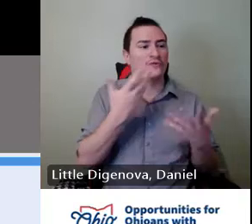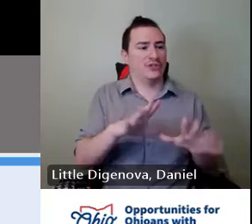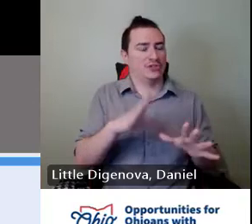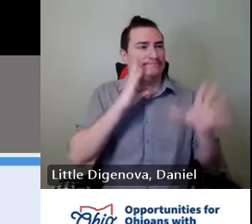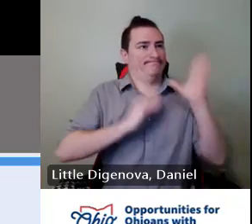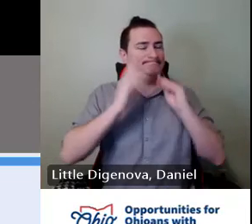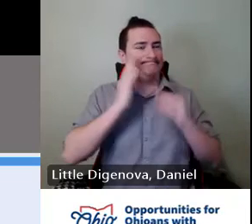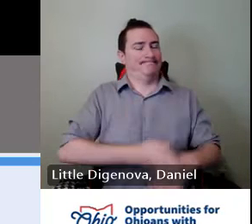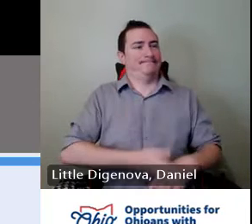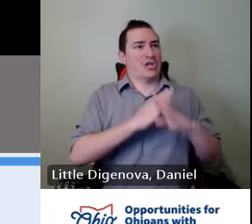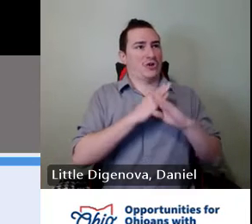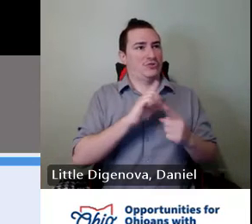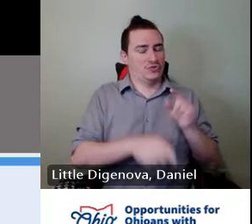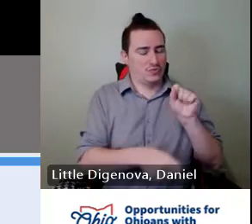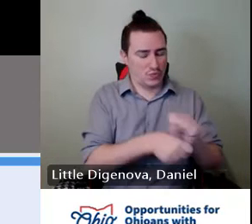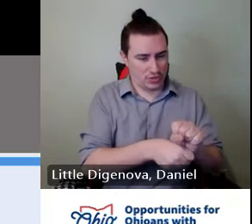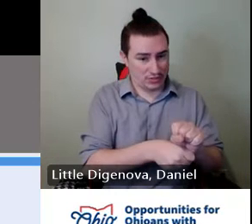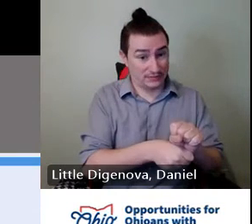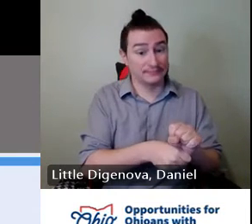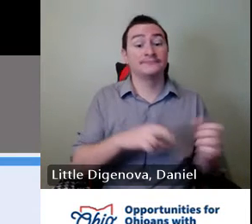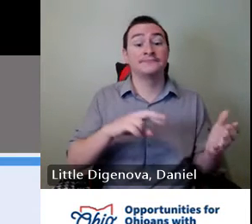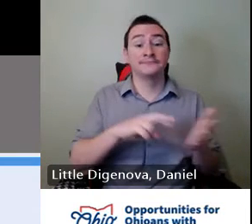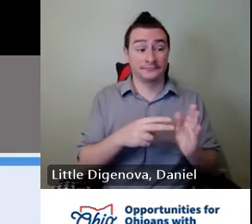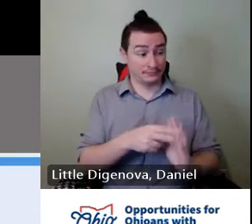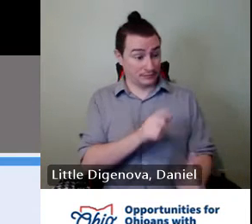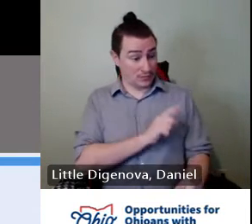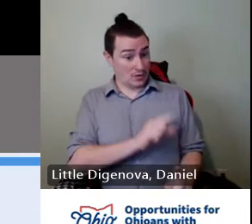This includes qualified individuals with disabilities